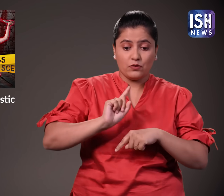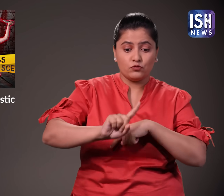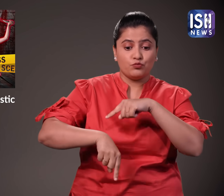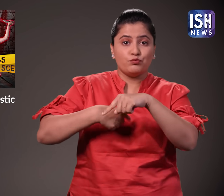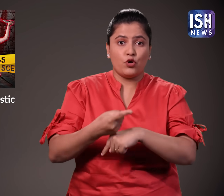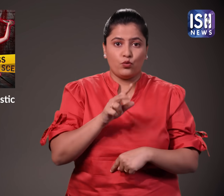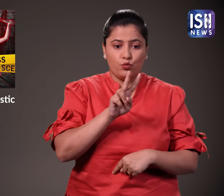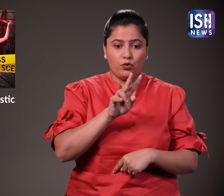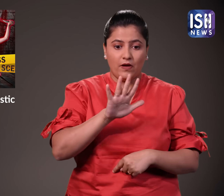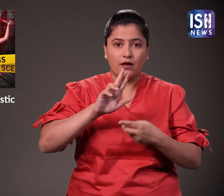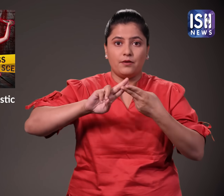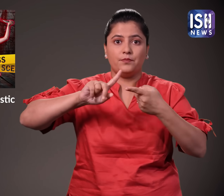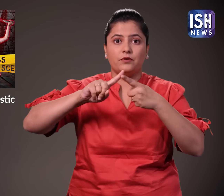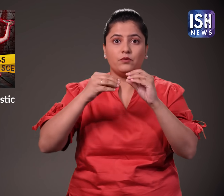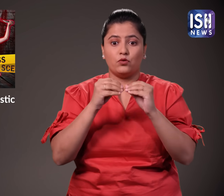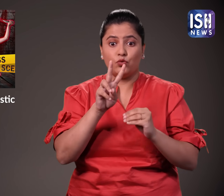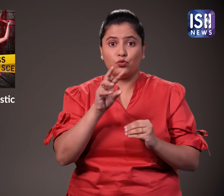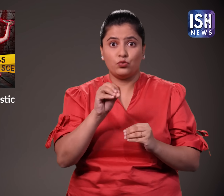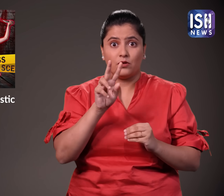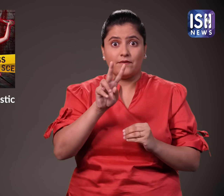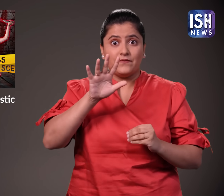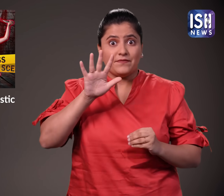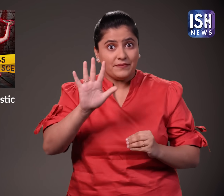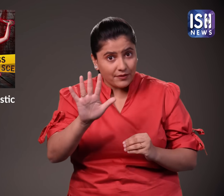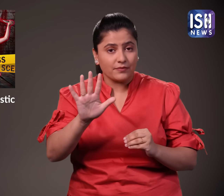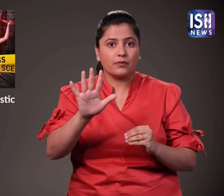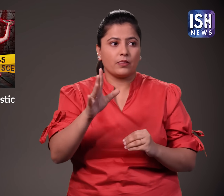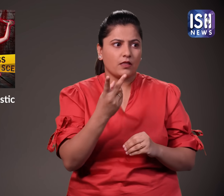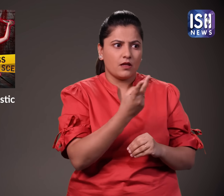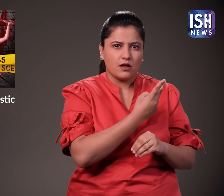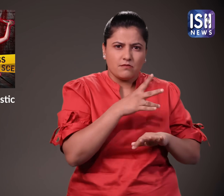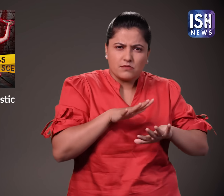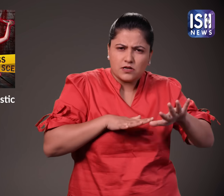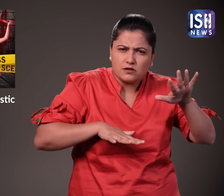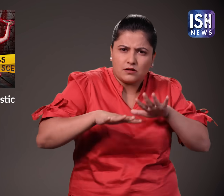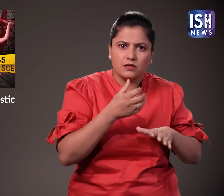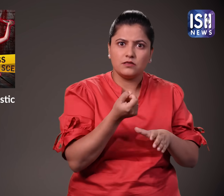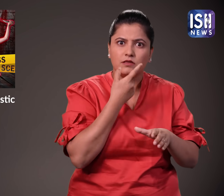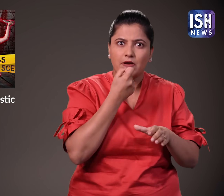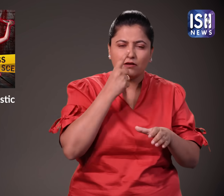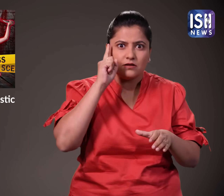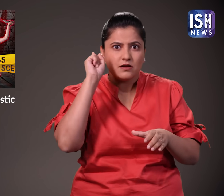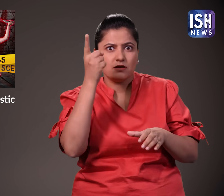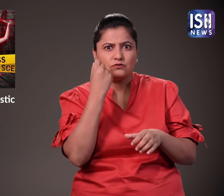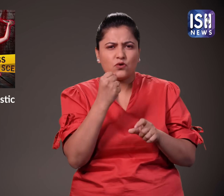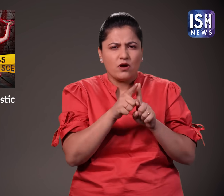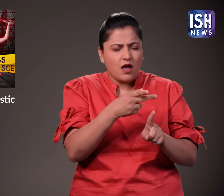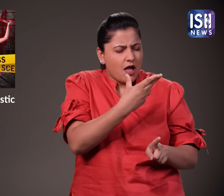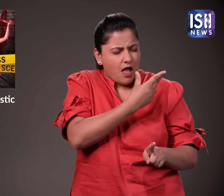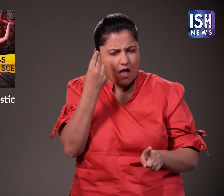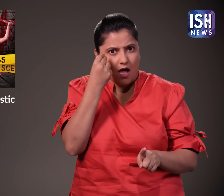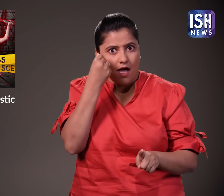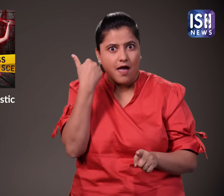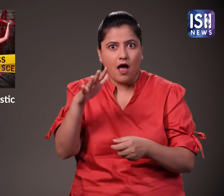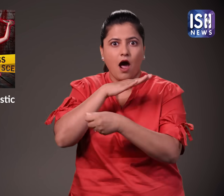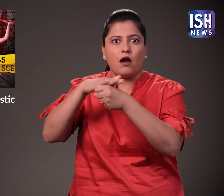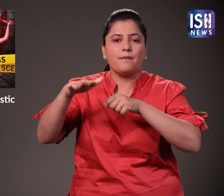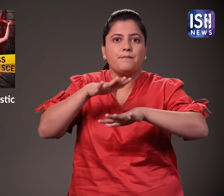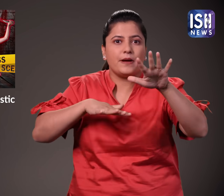The next day, on 25th February 2025, Muskan and Sahil tried to kill Saurabh using the sedatives.